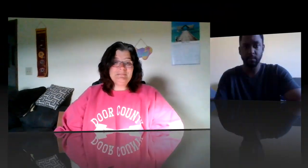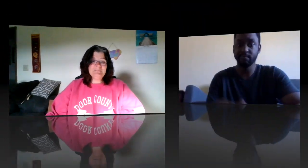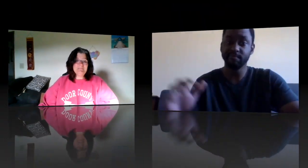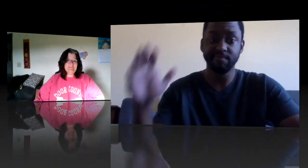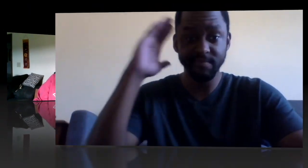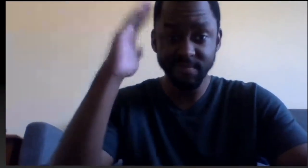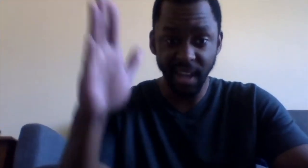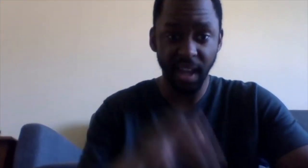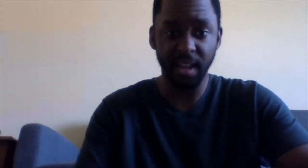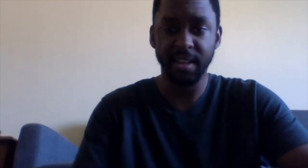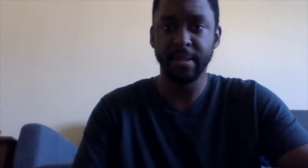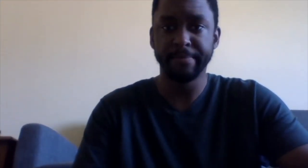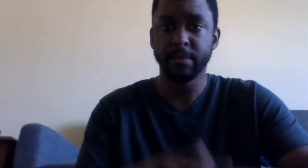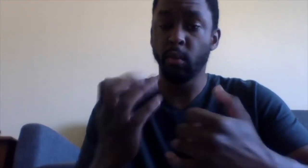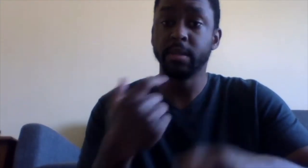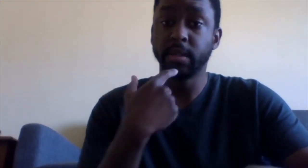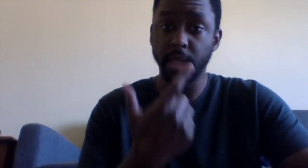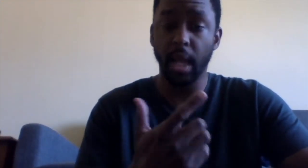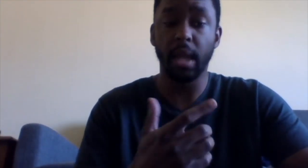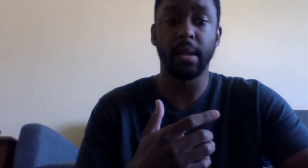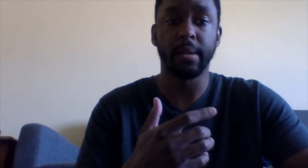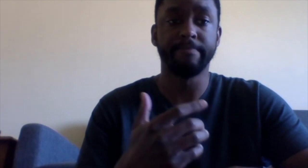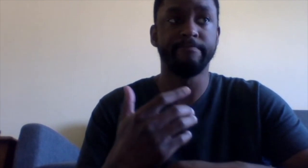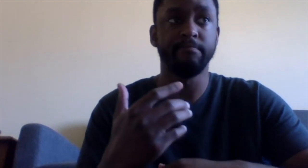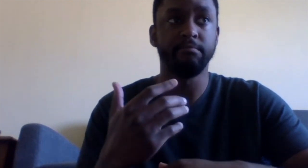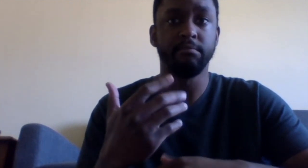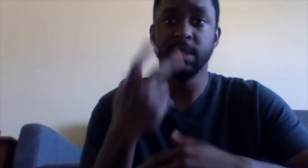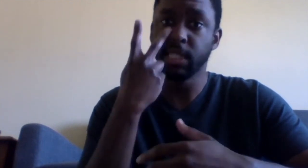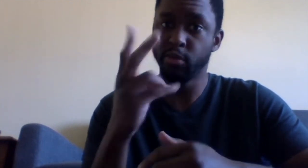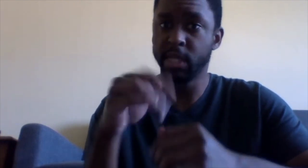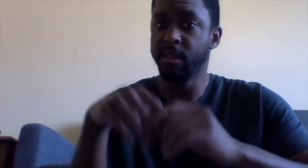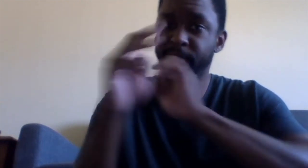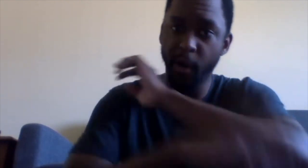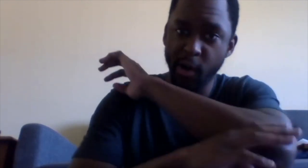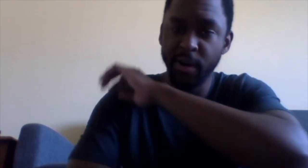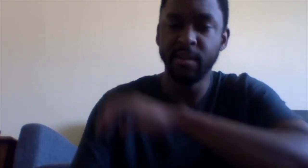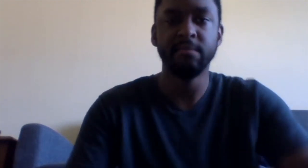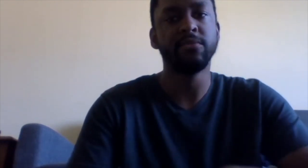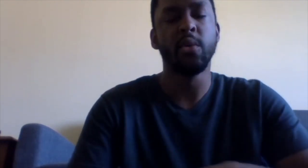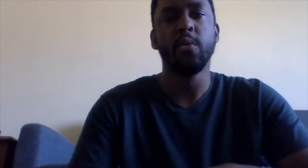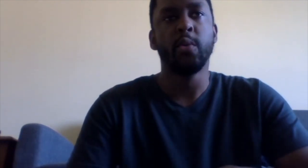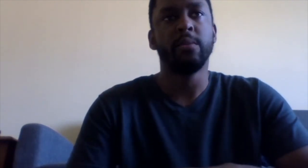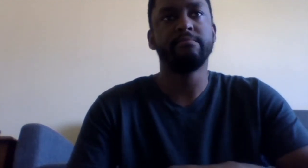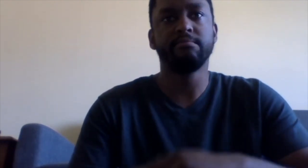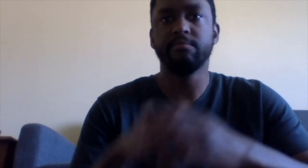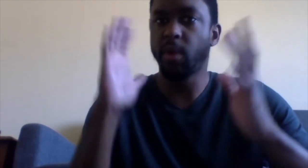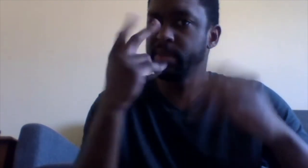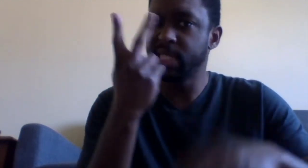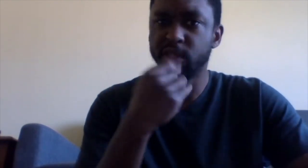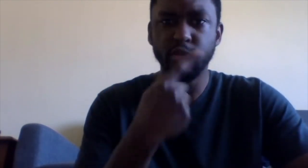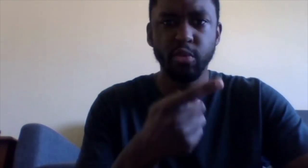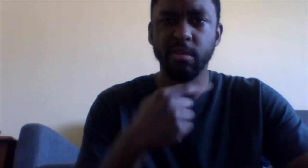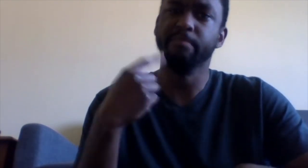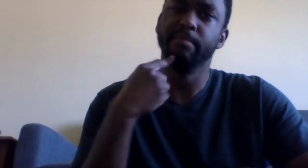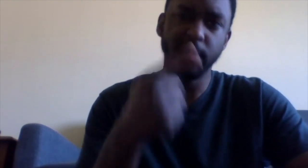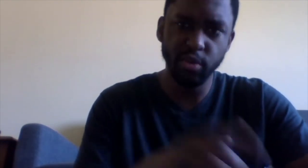Hey. I just wanted to say that I'll see you in the Fall. Uh - I hope to see you soon.